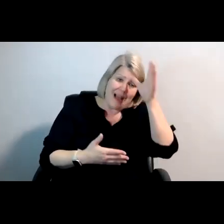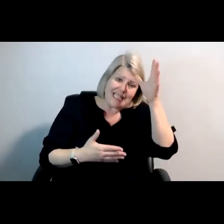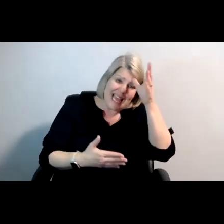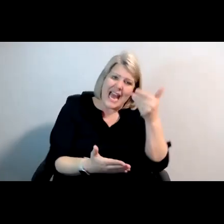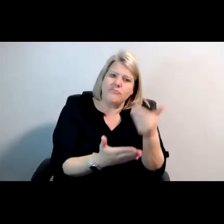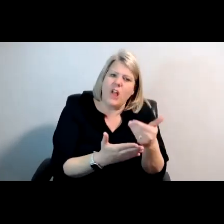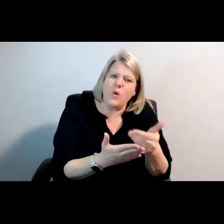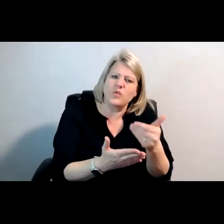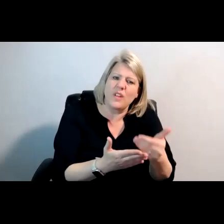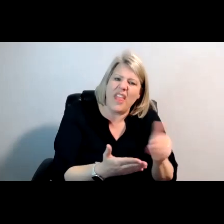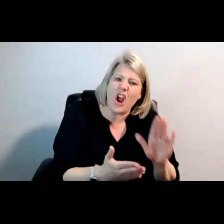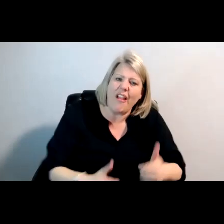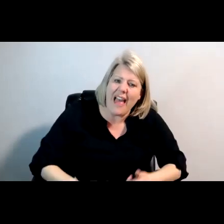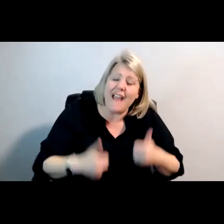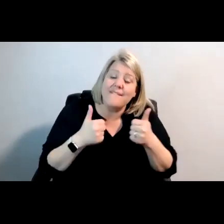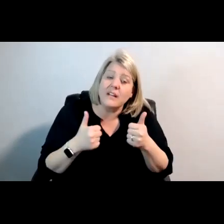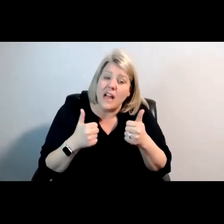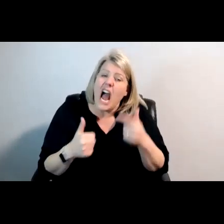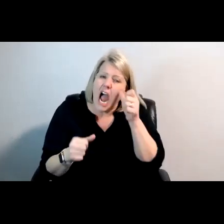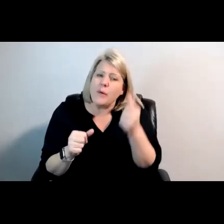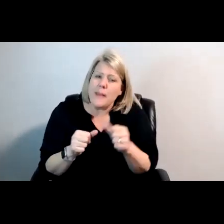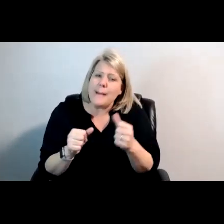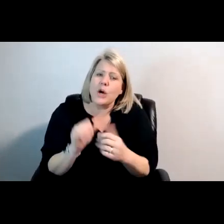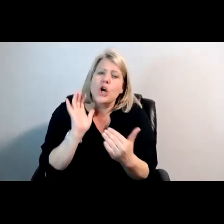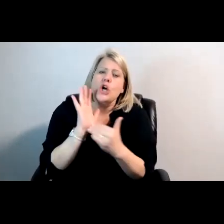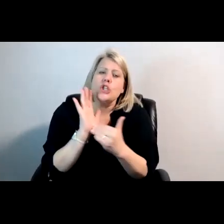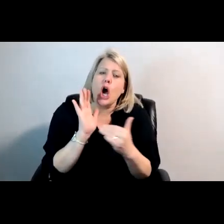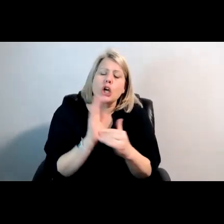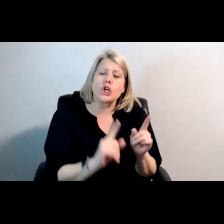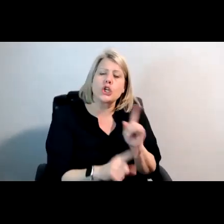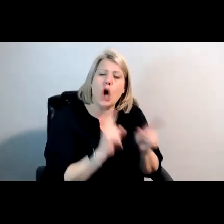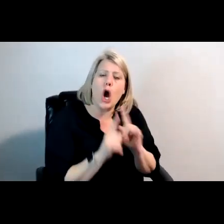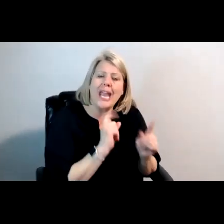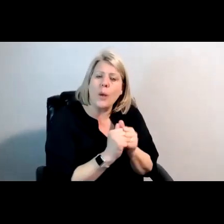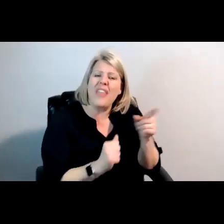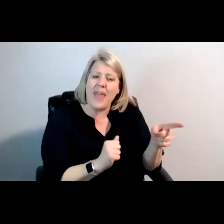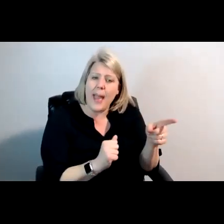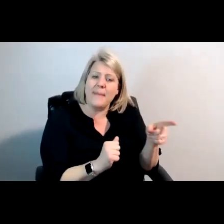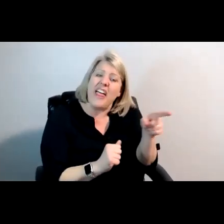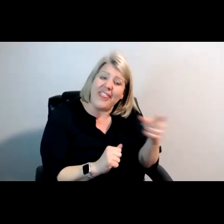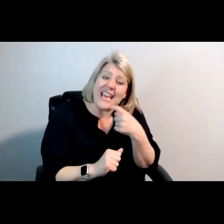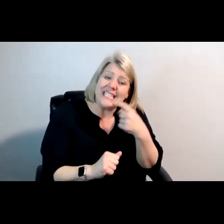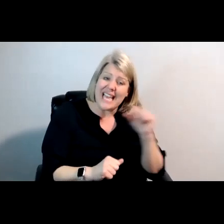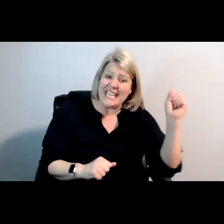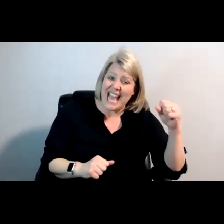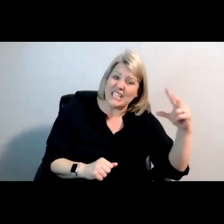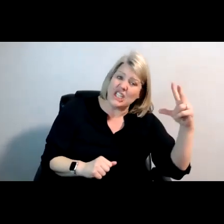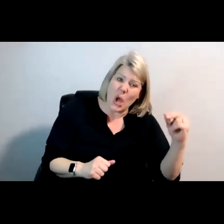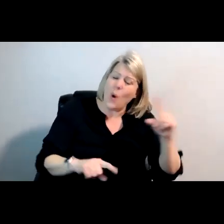where a doctor had a conversation with them, and they may have said yes or no, but they didn't really understand what the doctor said.